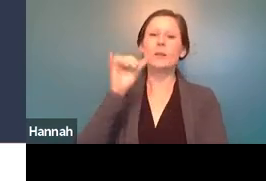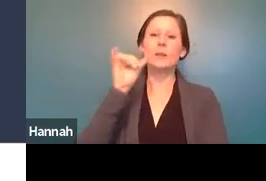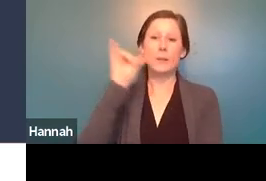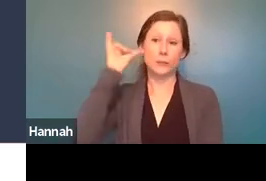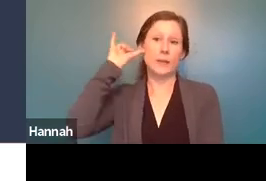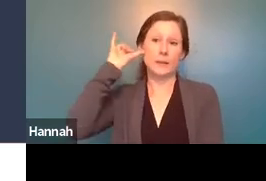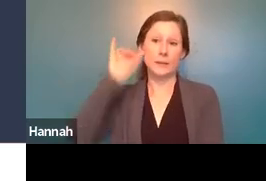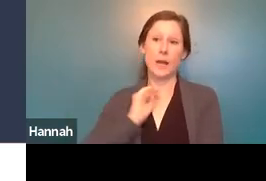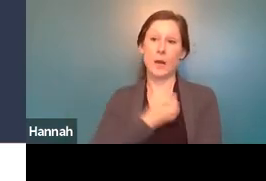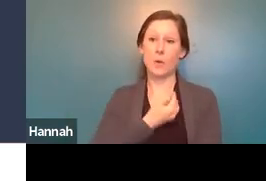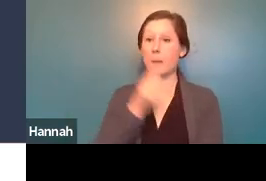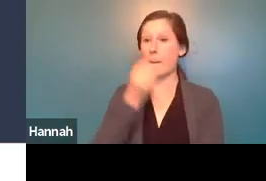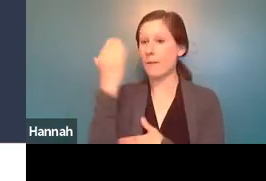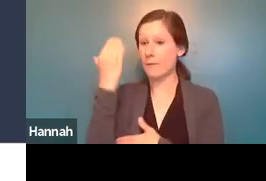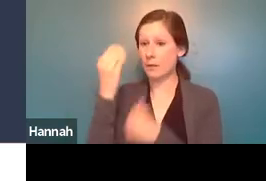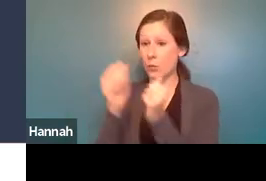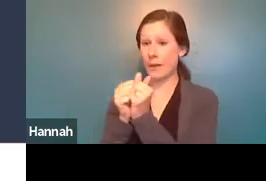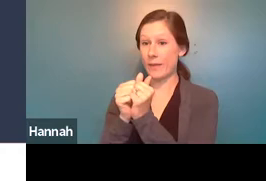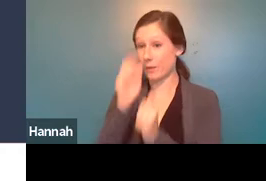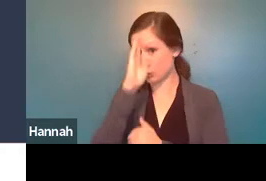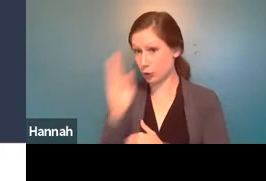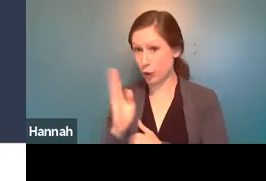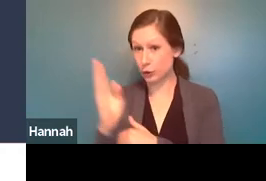Breakfast with the sharks ended up having to be lunch with the